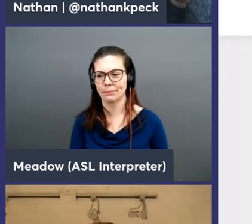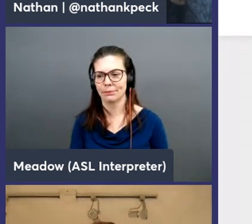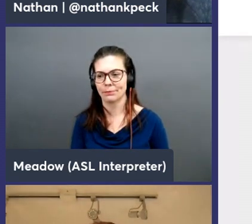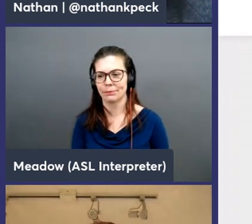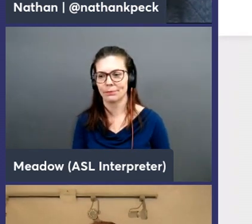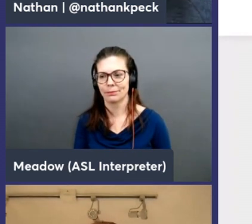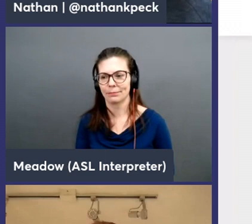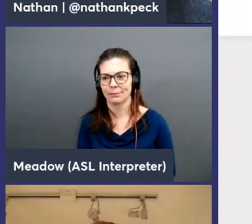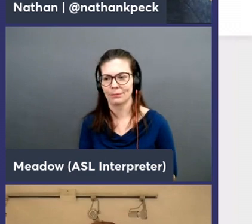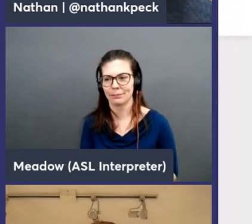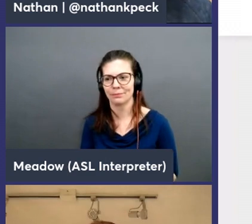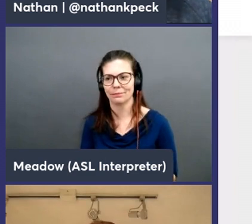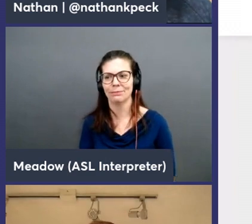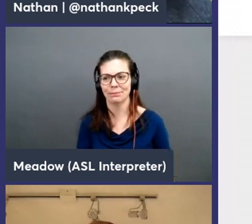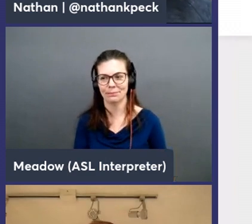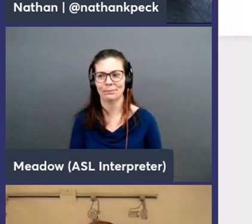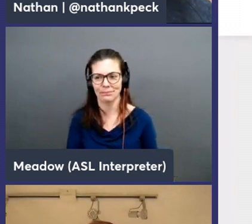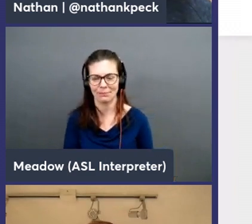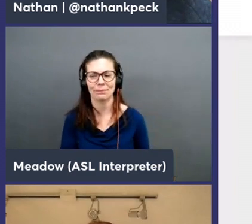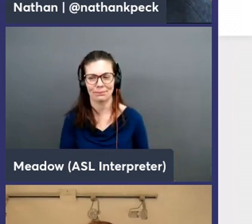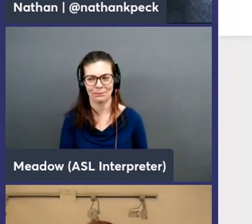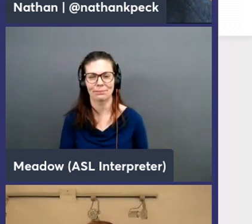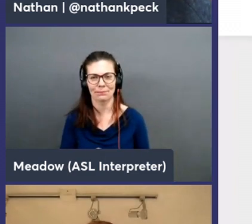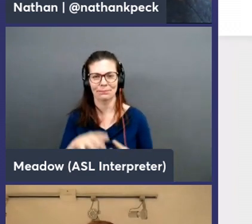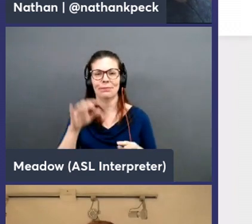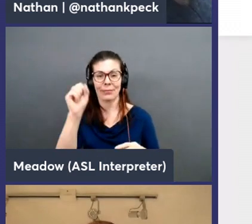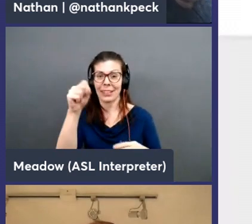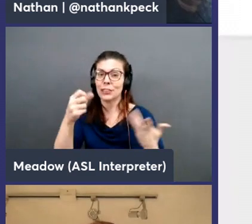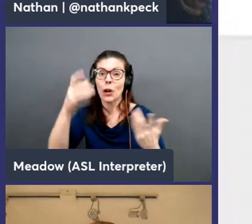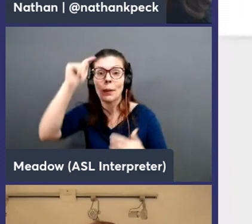So, in theory, what should be plotted here